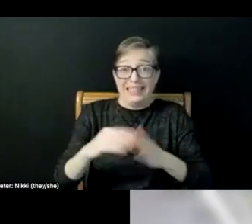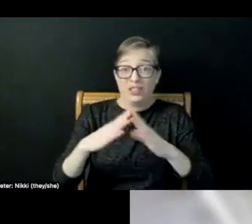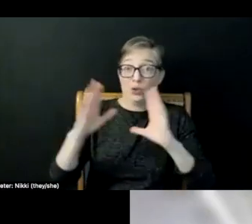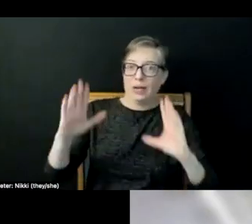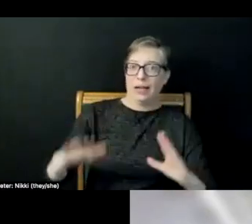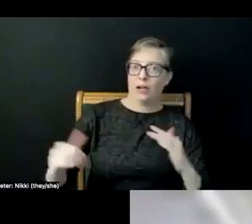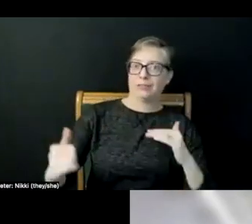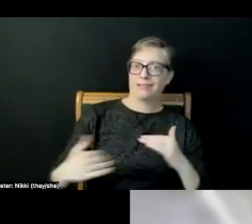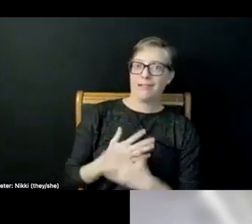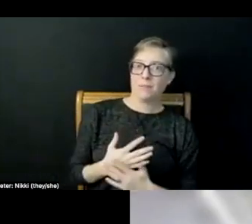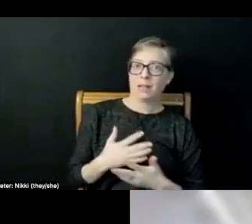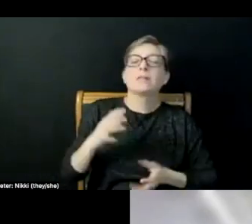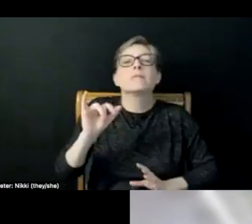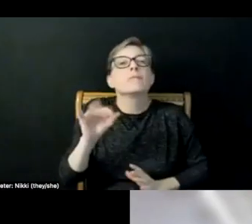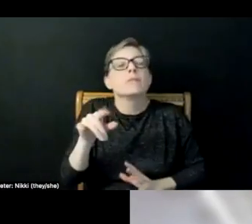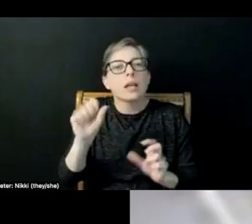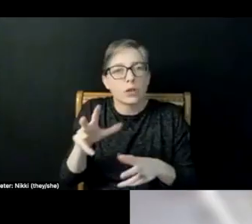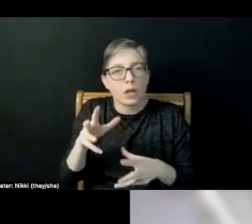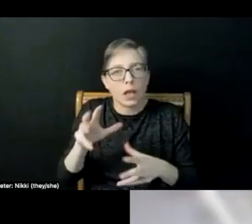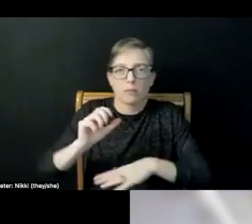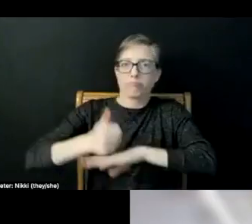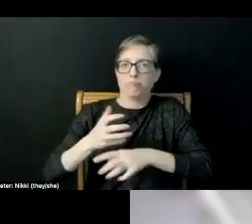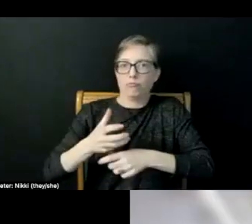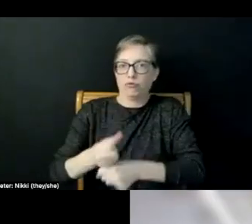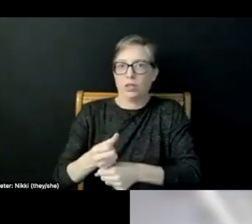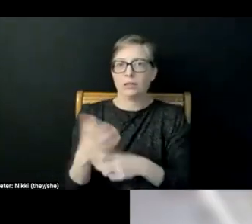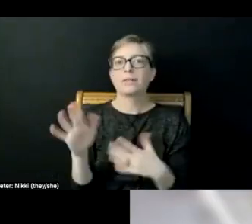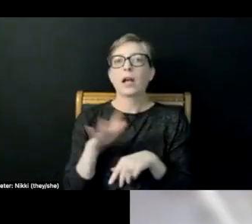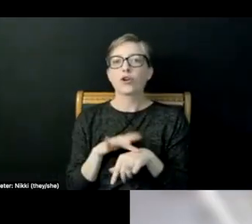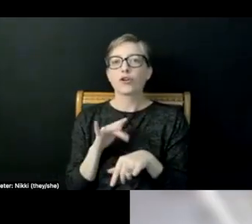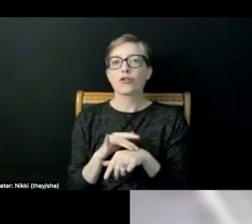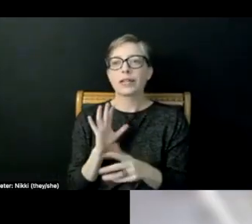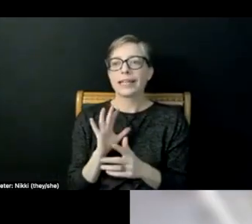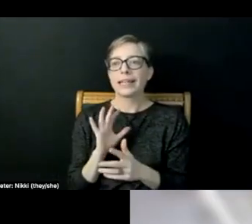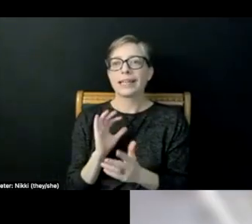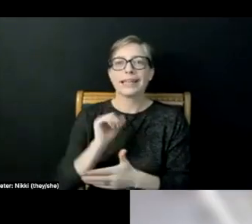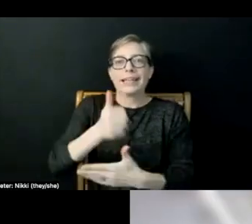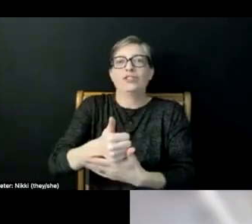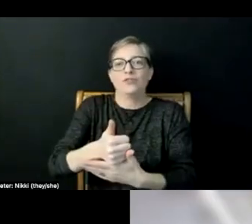early intervention can be fantastic with trust established.